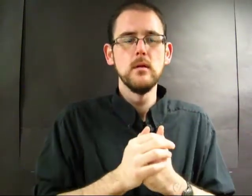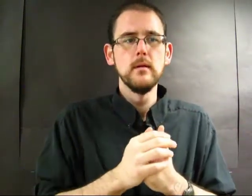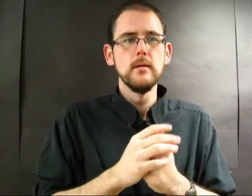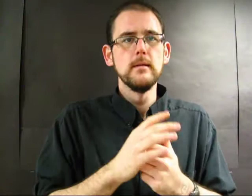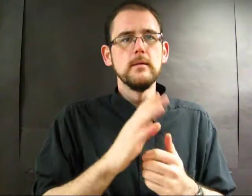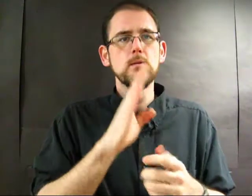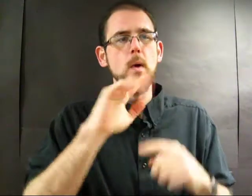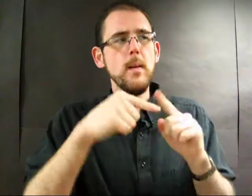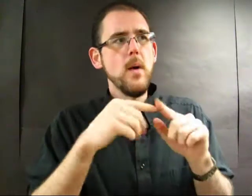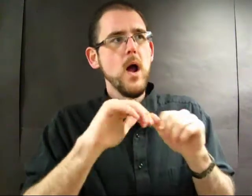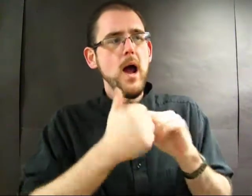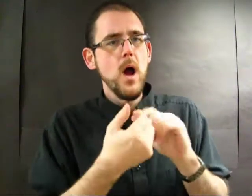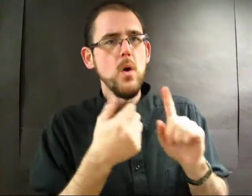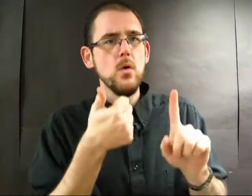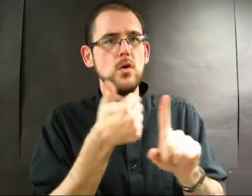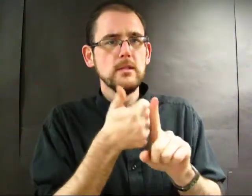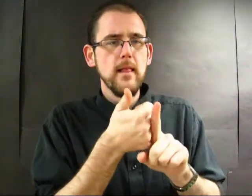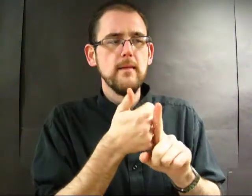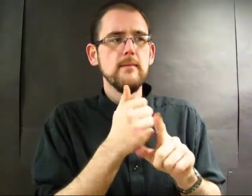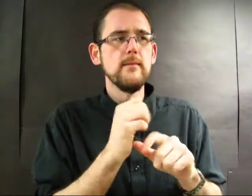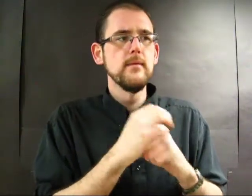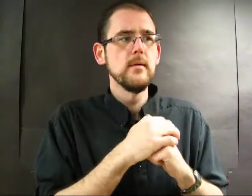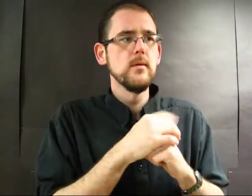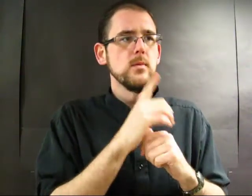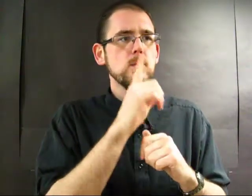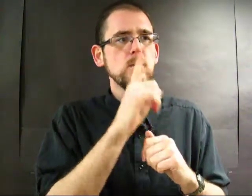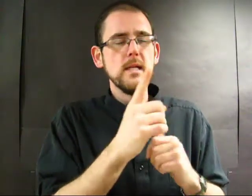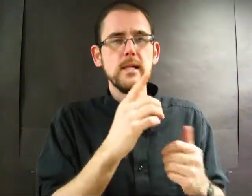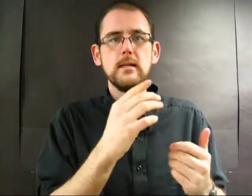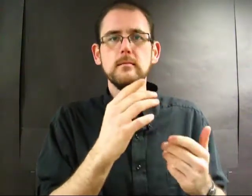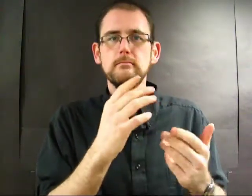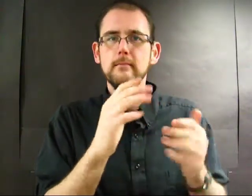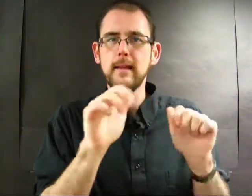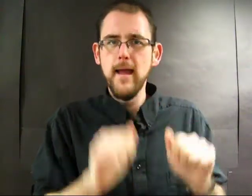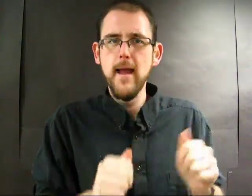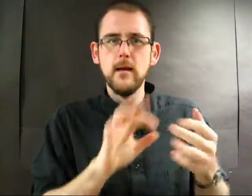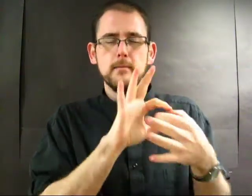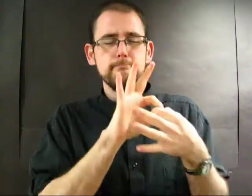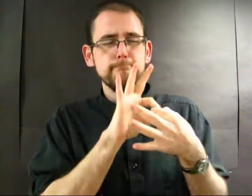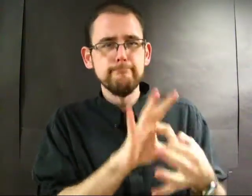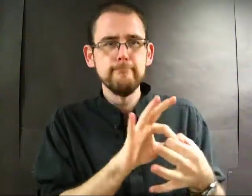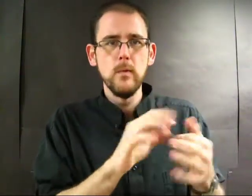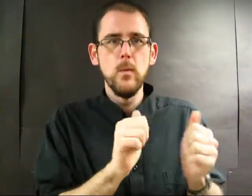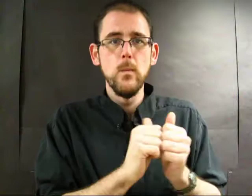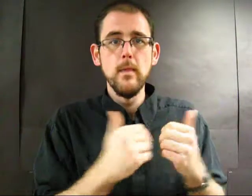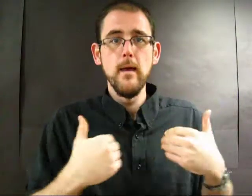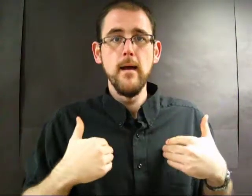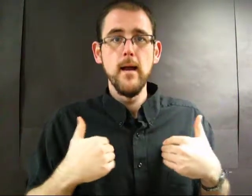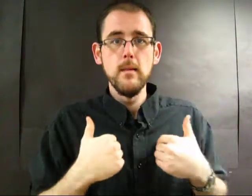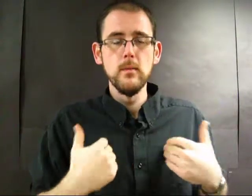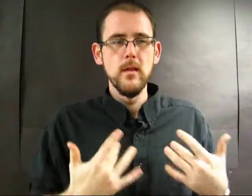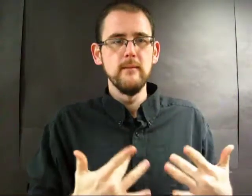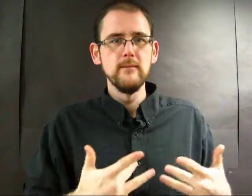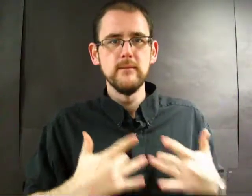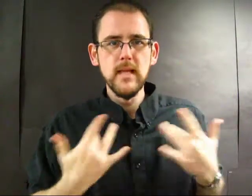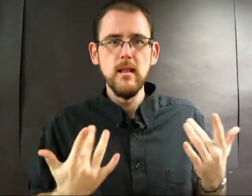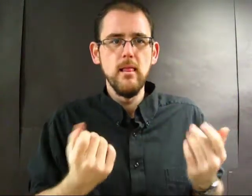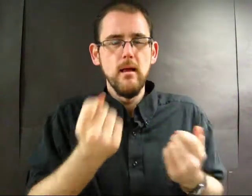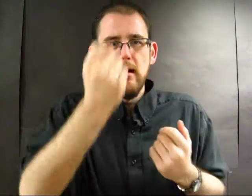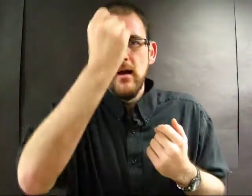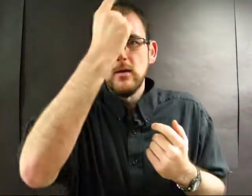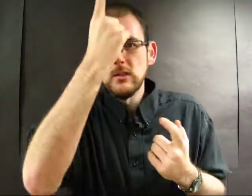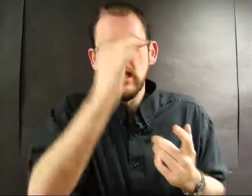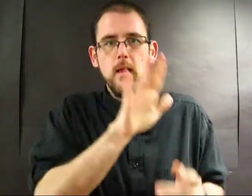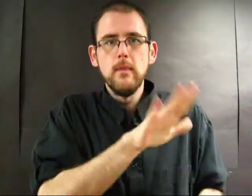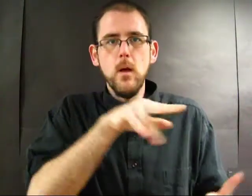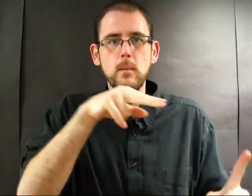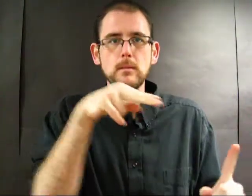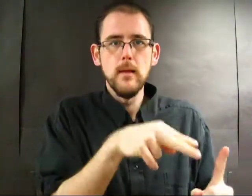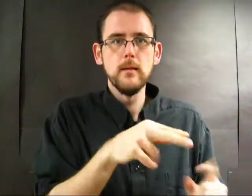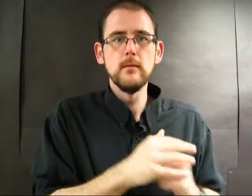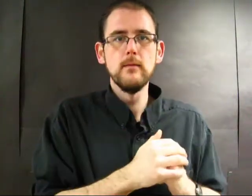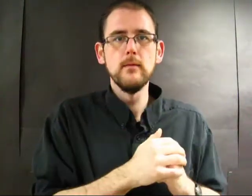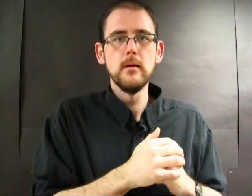She had an unusual empathy for them, and could see the world from their perspectives.